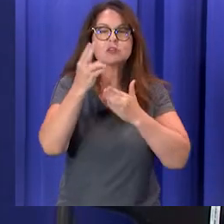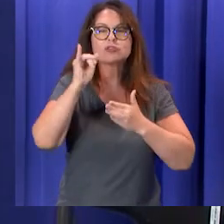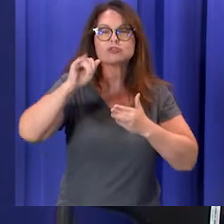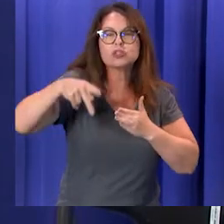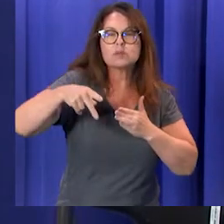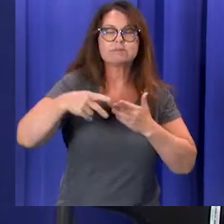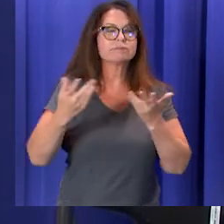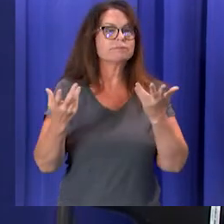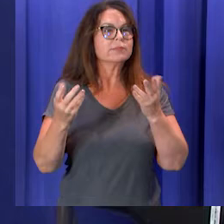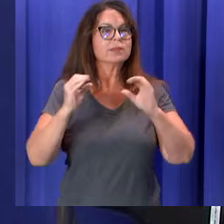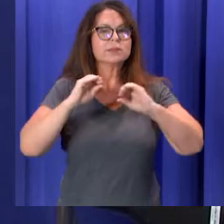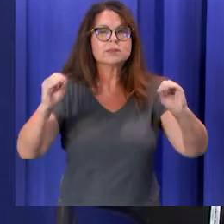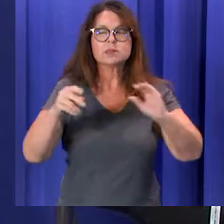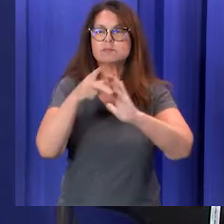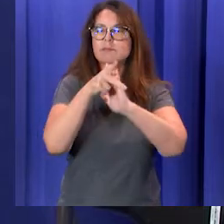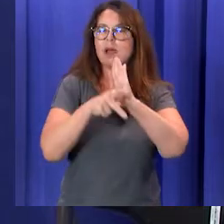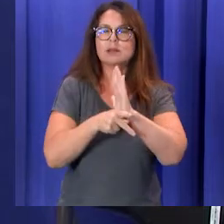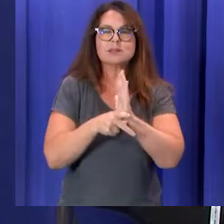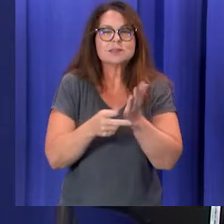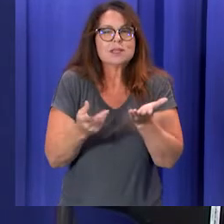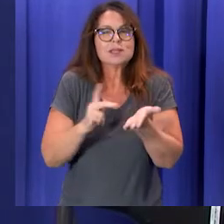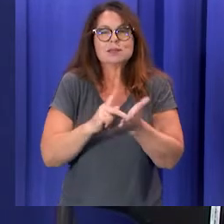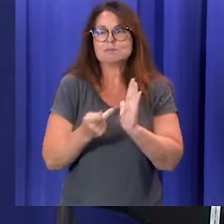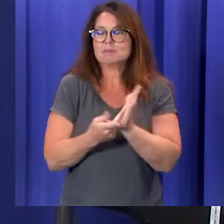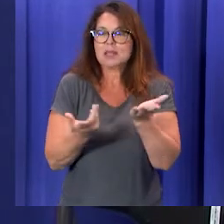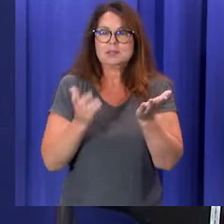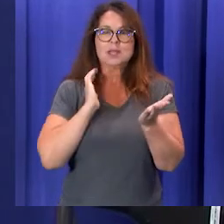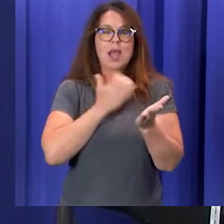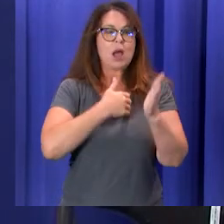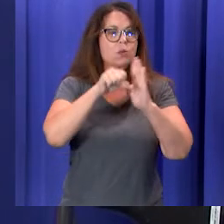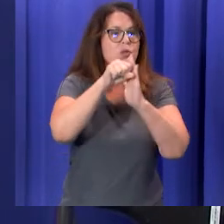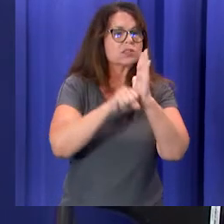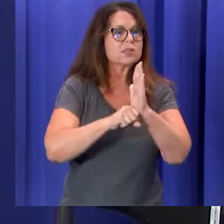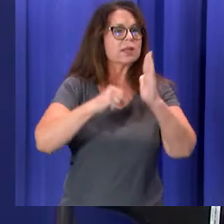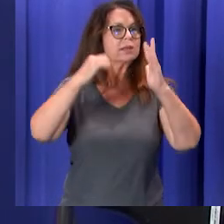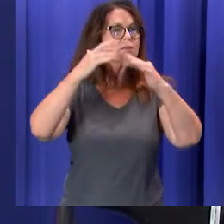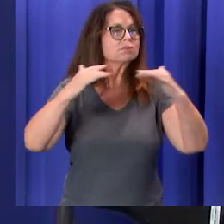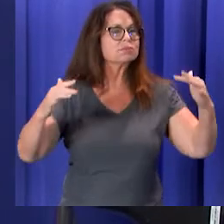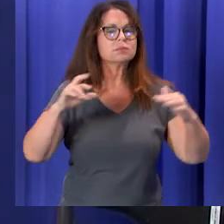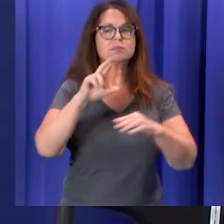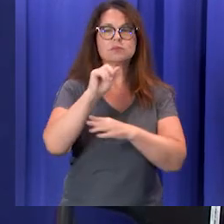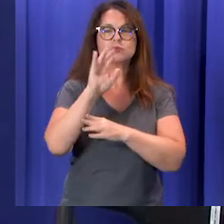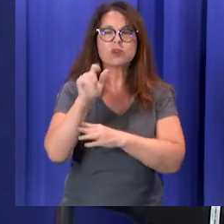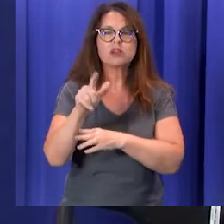our state's diverse racial, ethnic, aging, or disability communities,